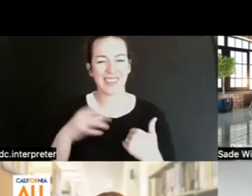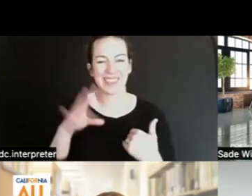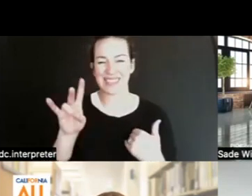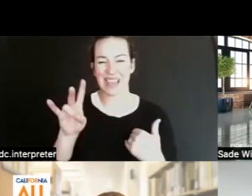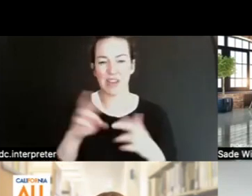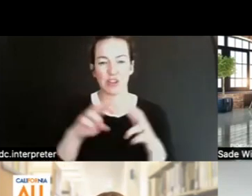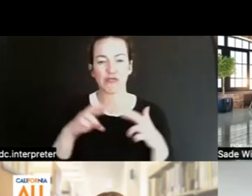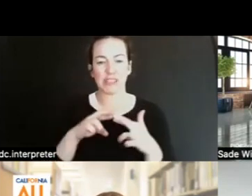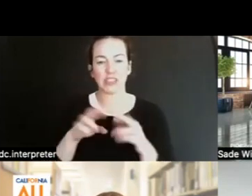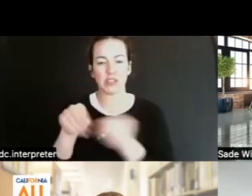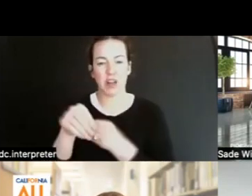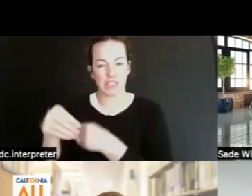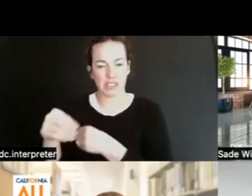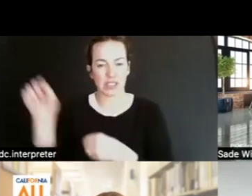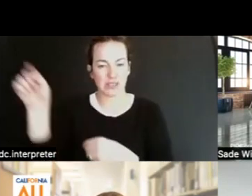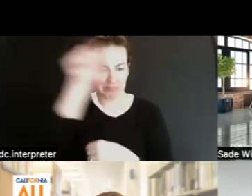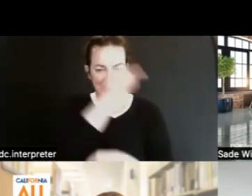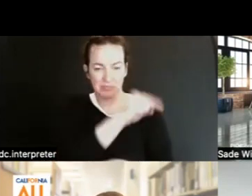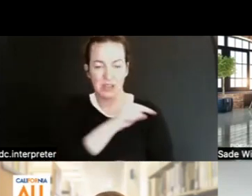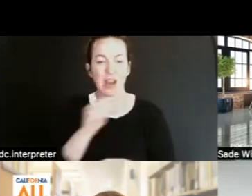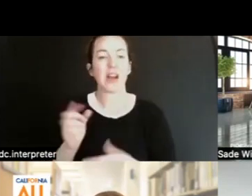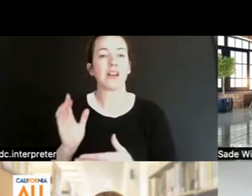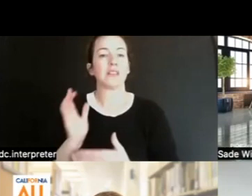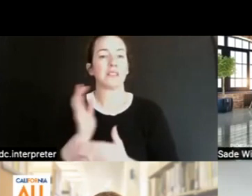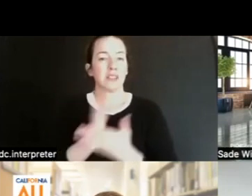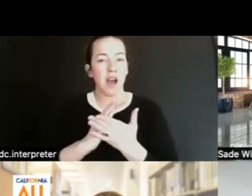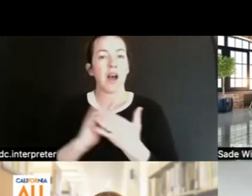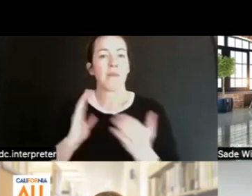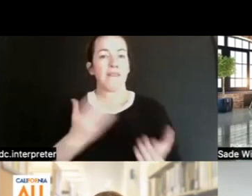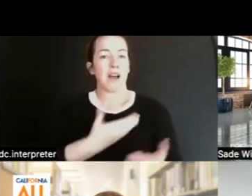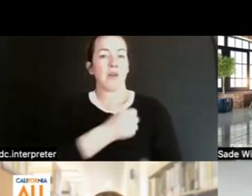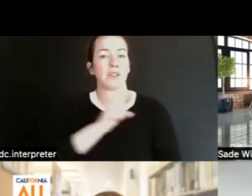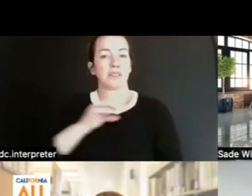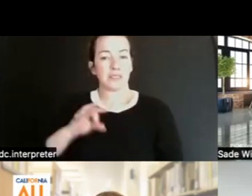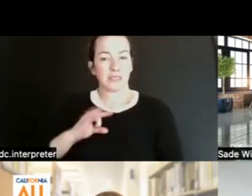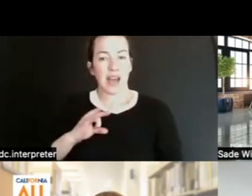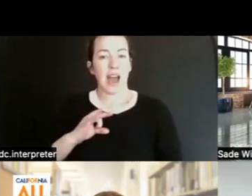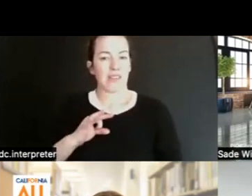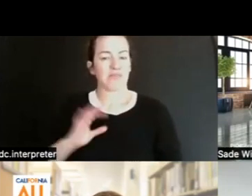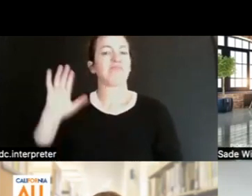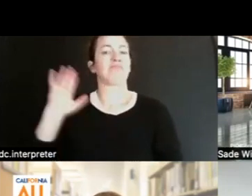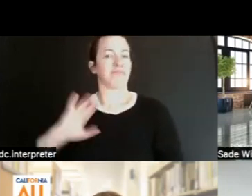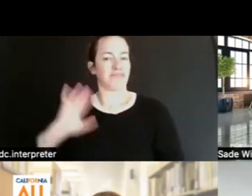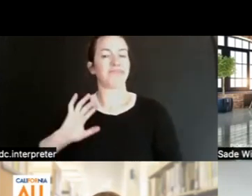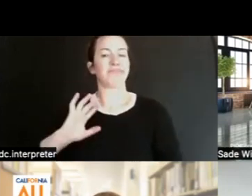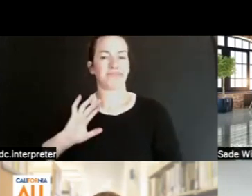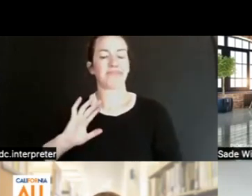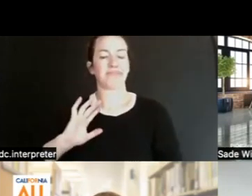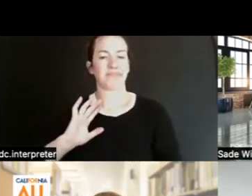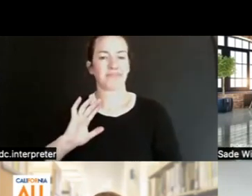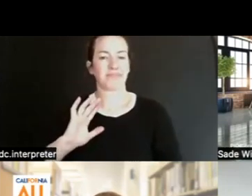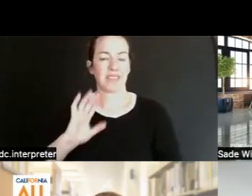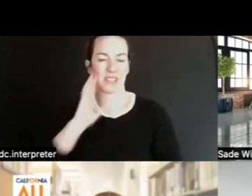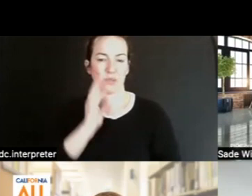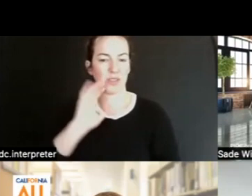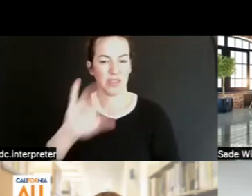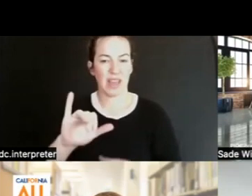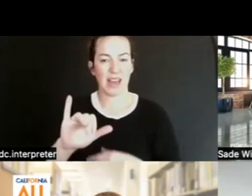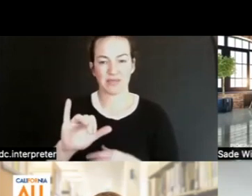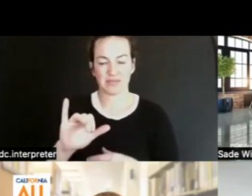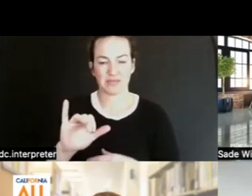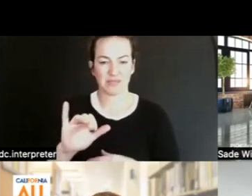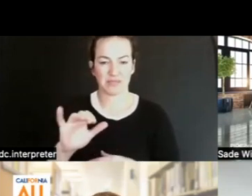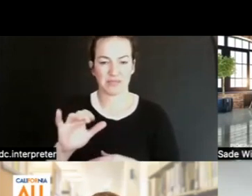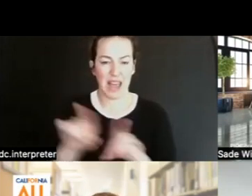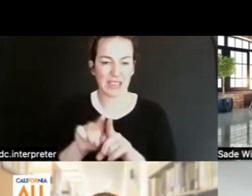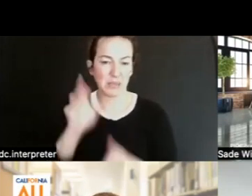we have some of our staff were previous, PIQE parents. And so allowing us to really connect